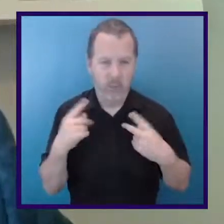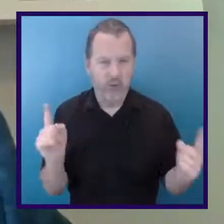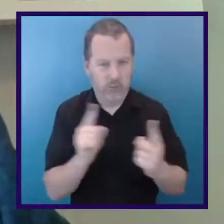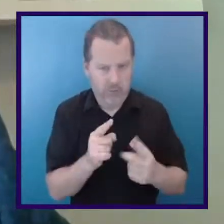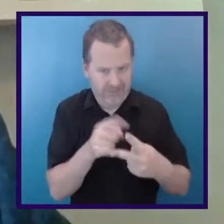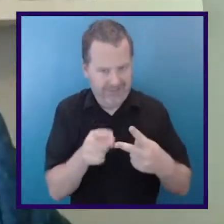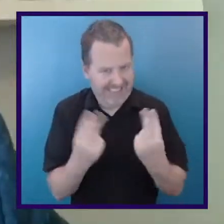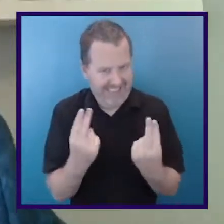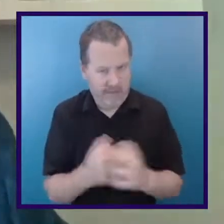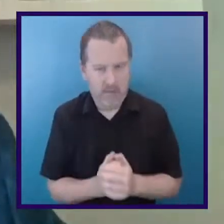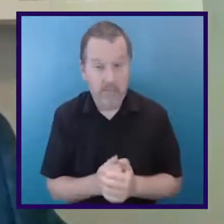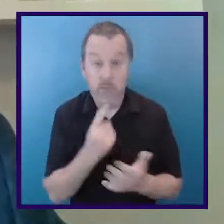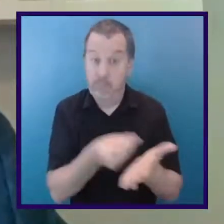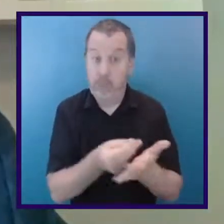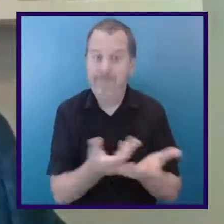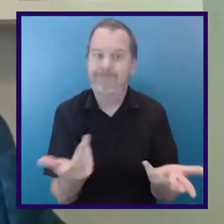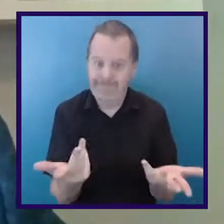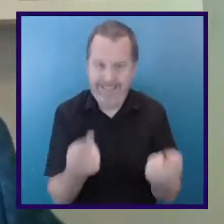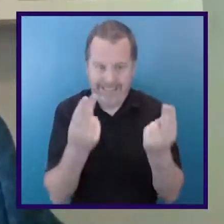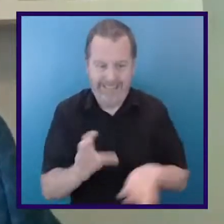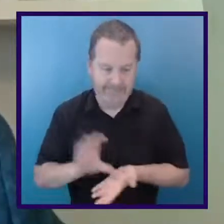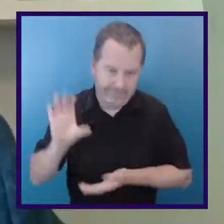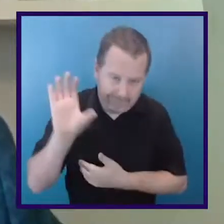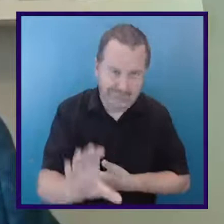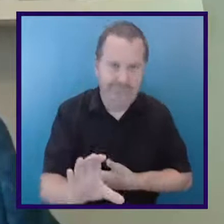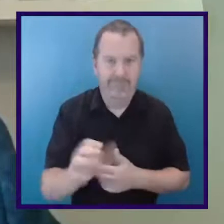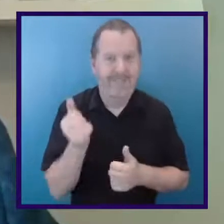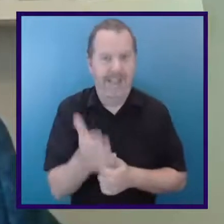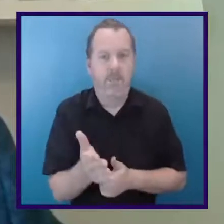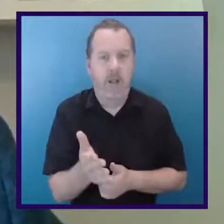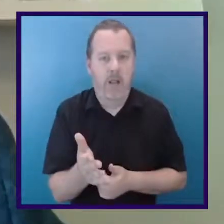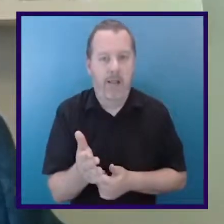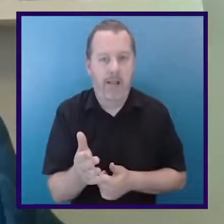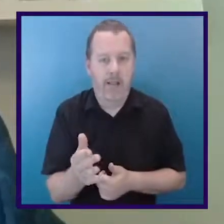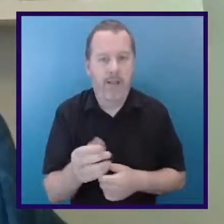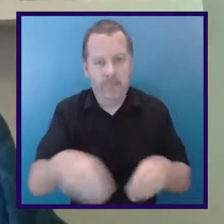So there's a funding issue here that money needs to be made available to implement this,